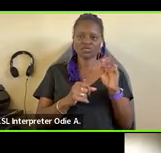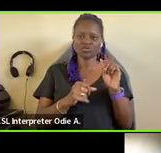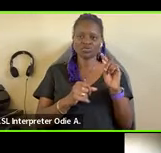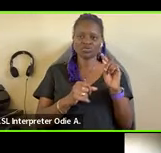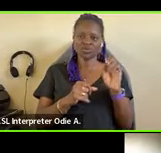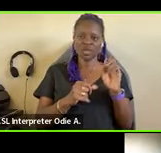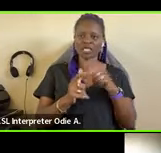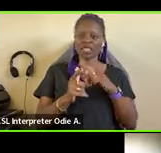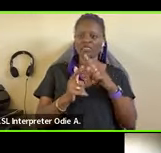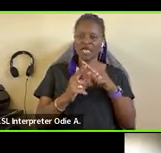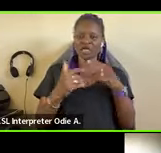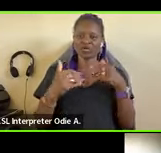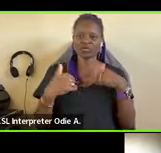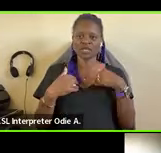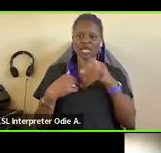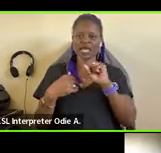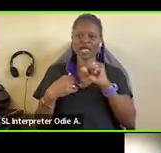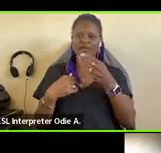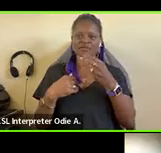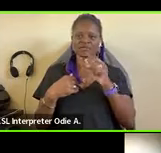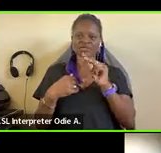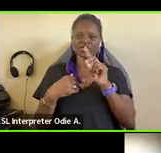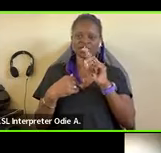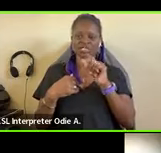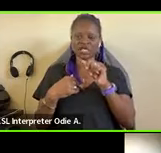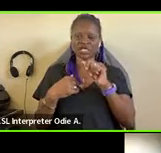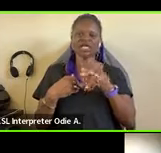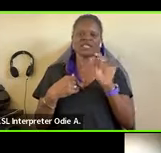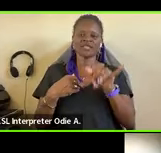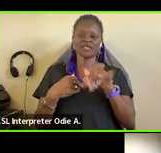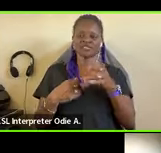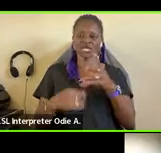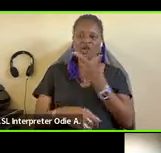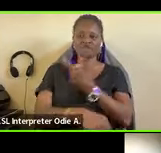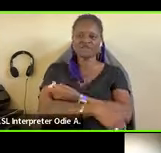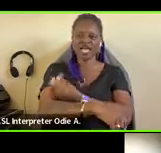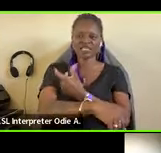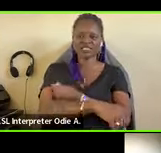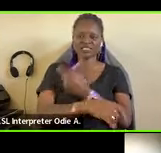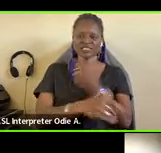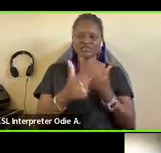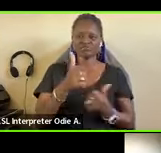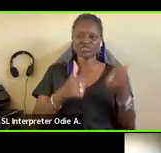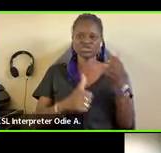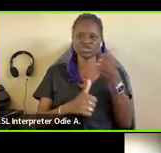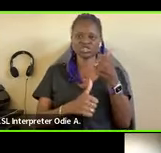Urmila Shende, our vaccine chief, who we regret to say is among those who will be